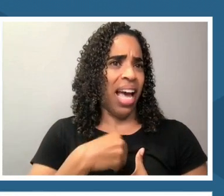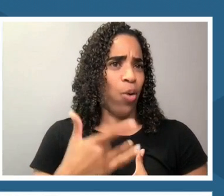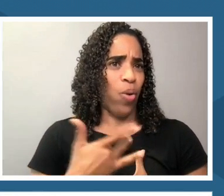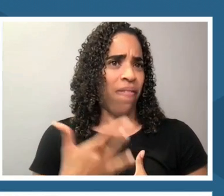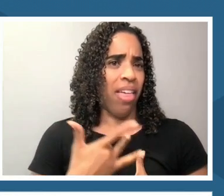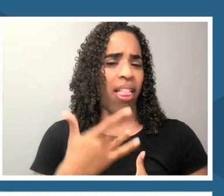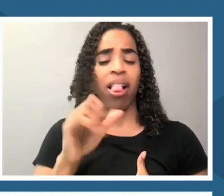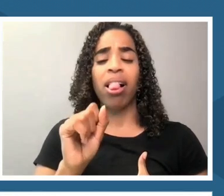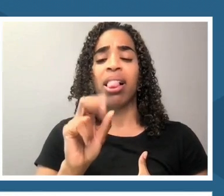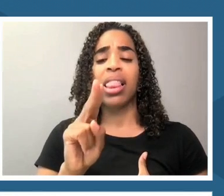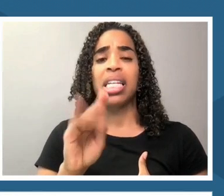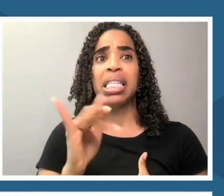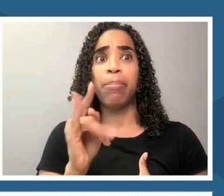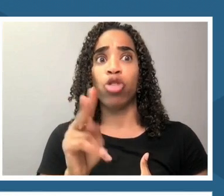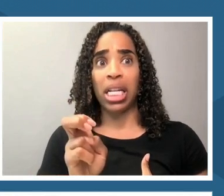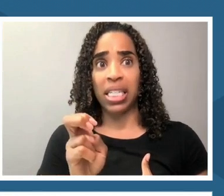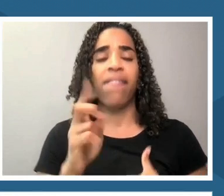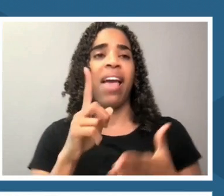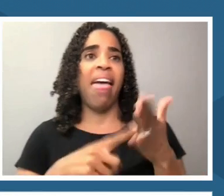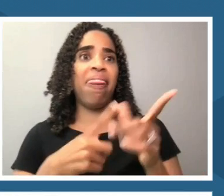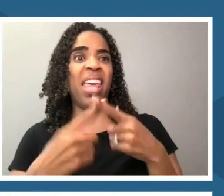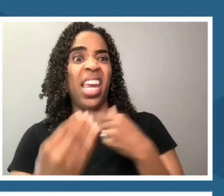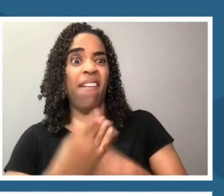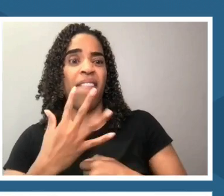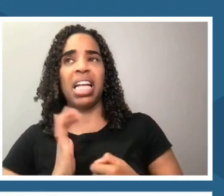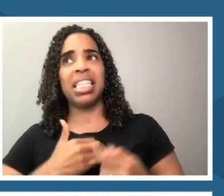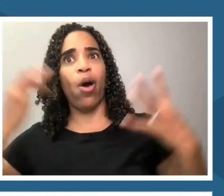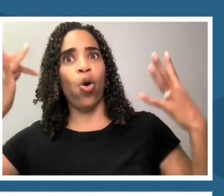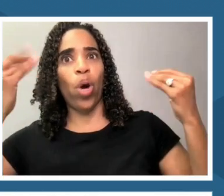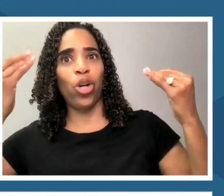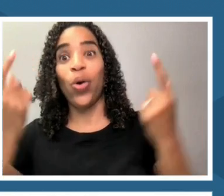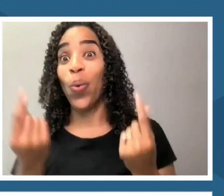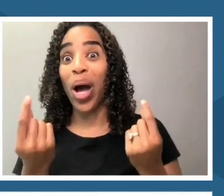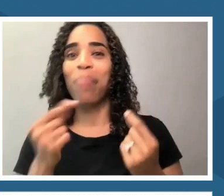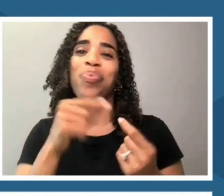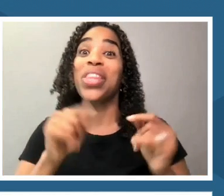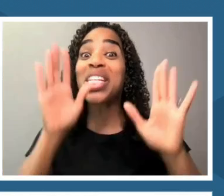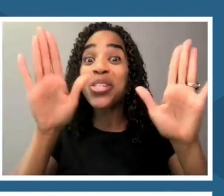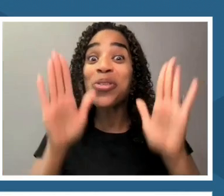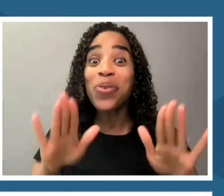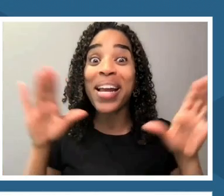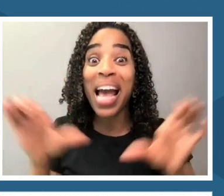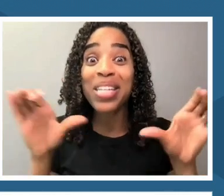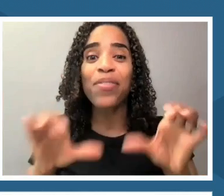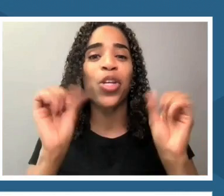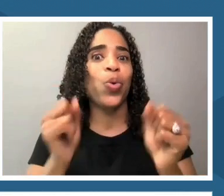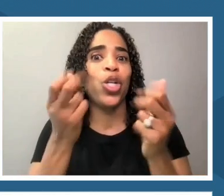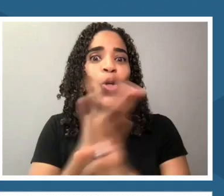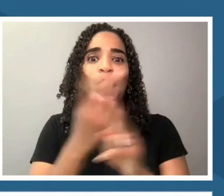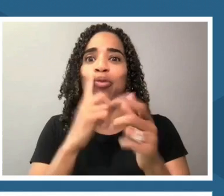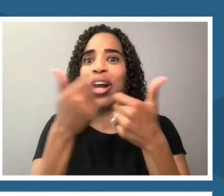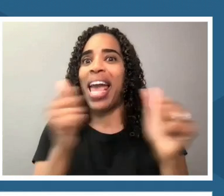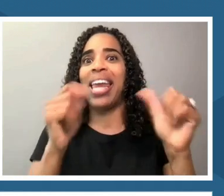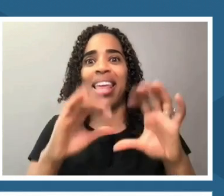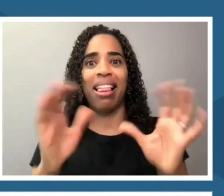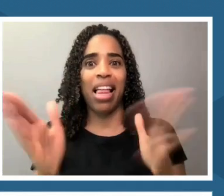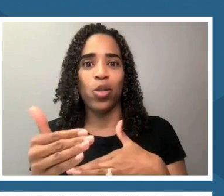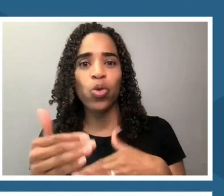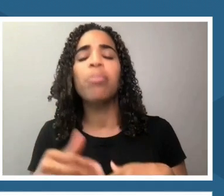this makes us wonder it's a really great activity you can use it in any classroom especially for a lot